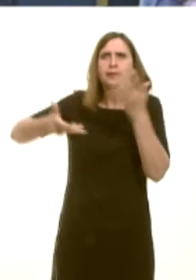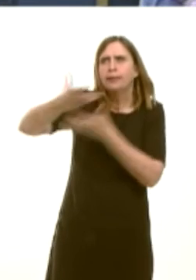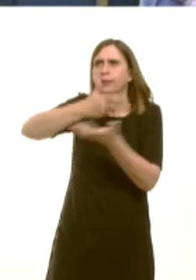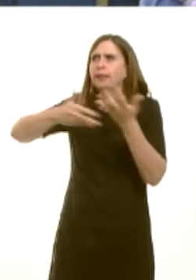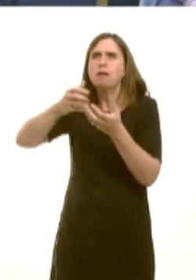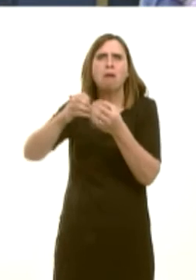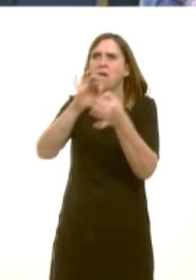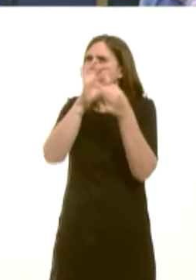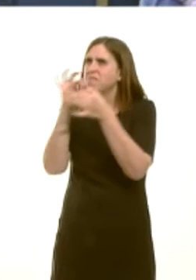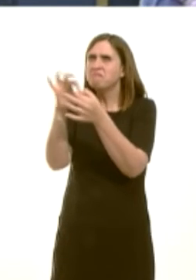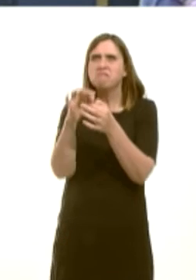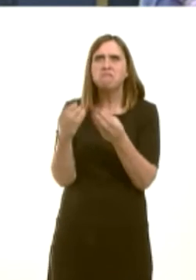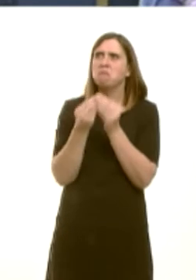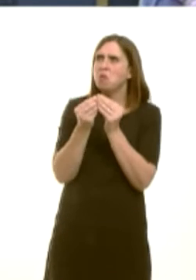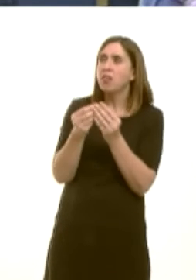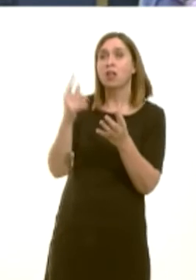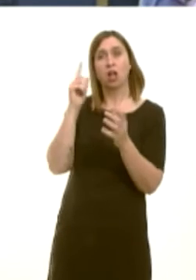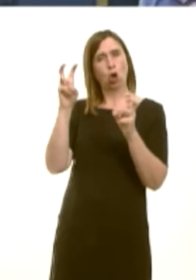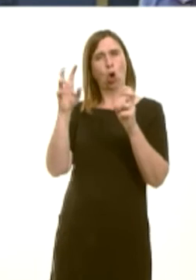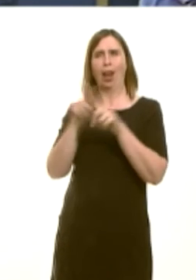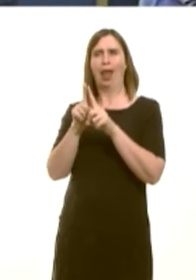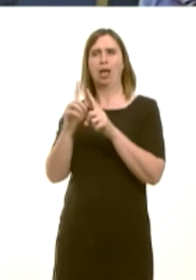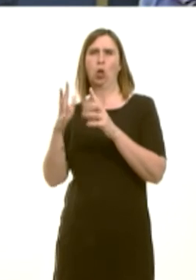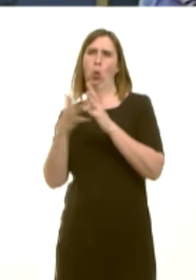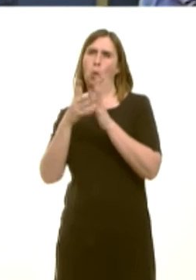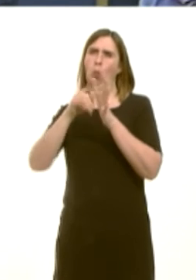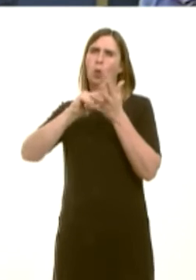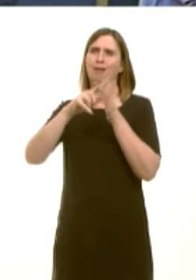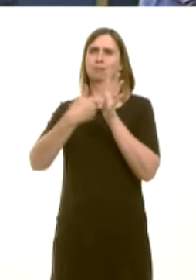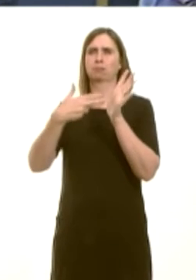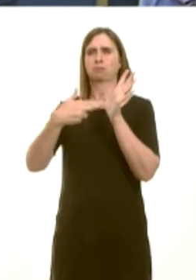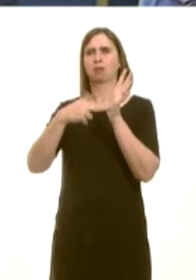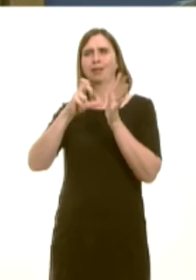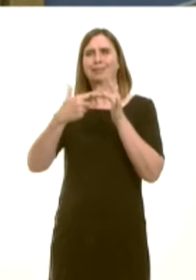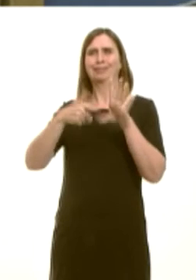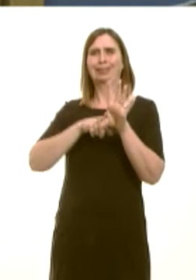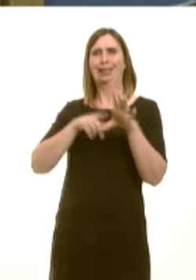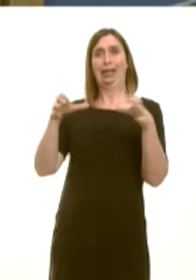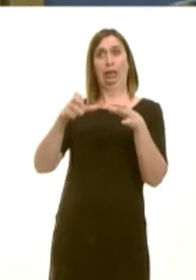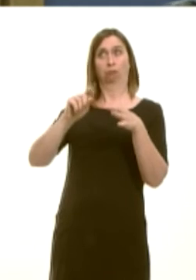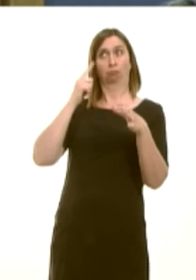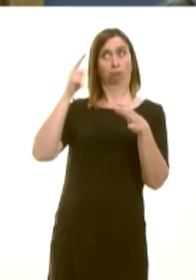that this western cities initiative is very promising and can sit alongside the south-east